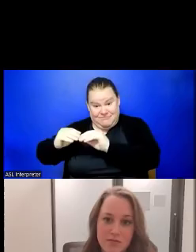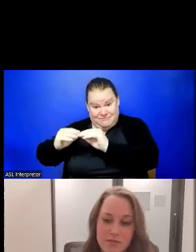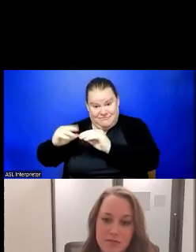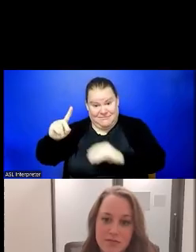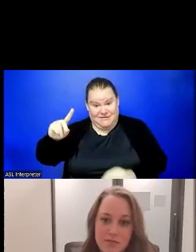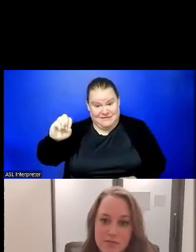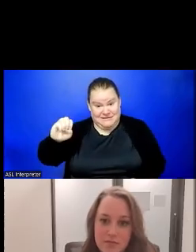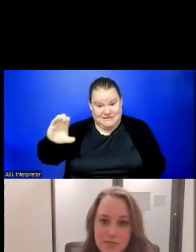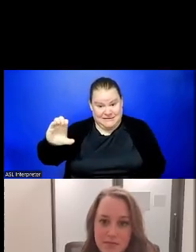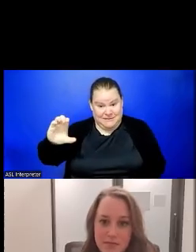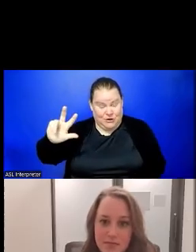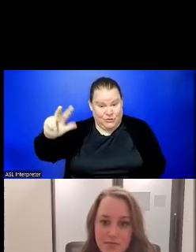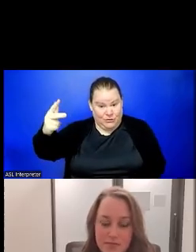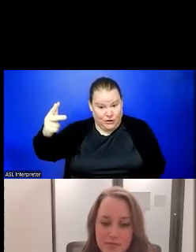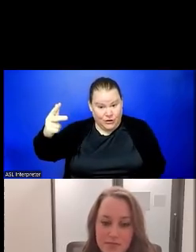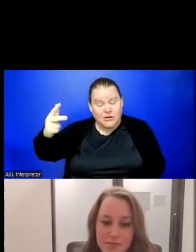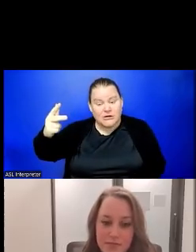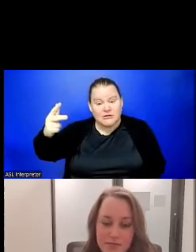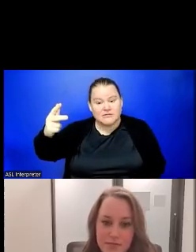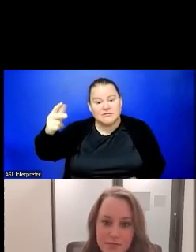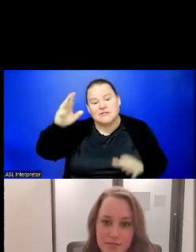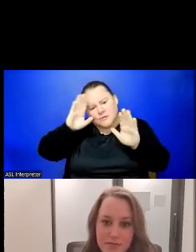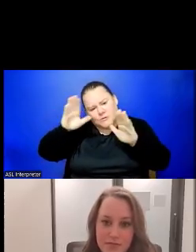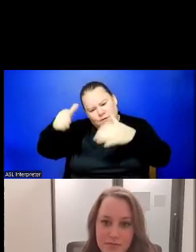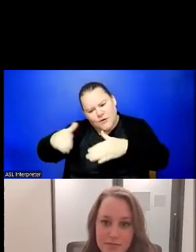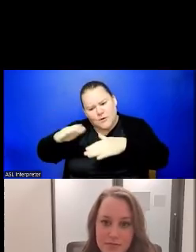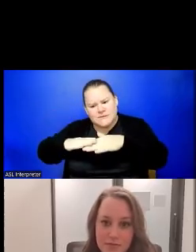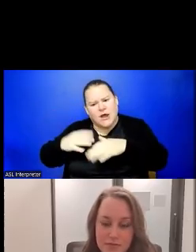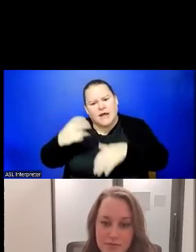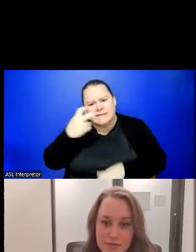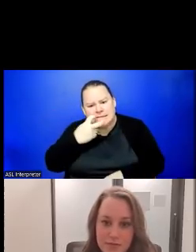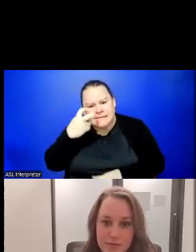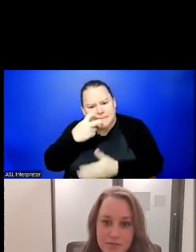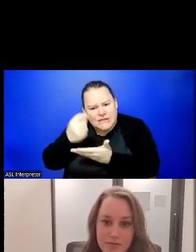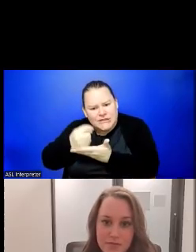focus a little more on the speech therapy, occupational